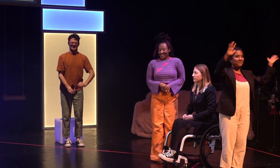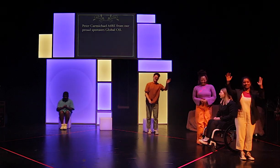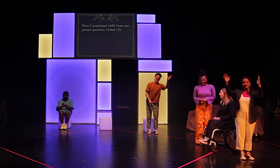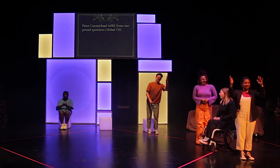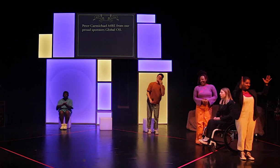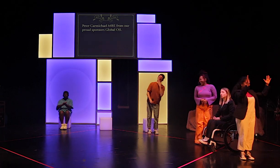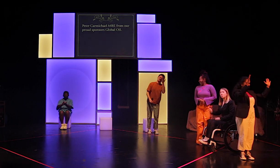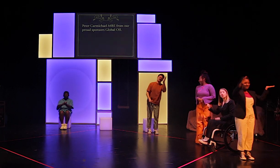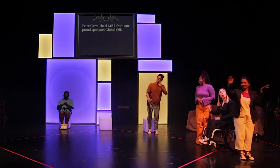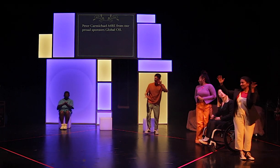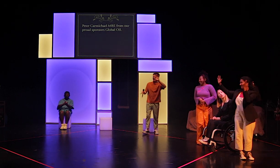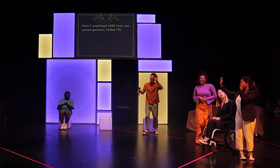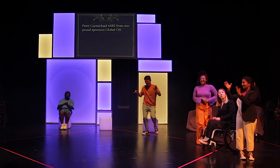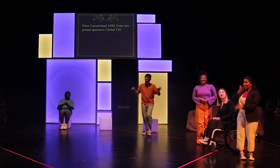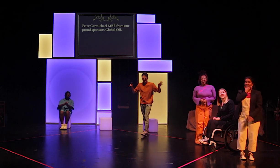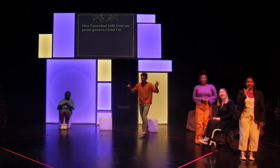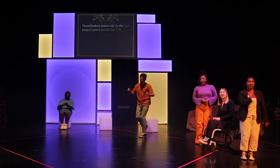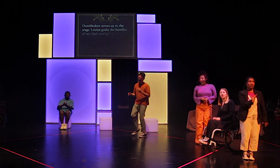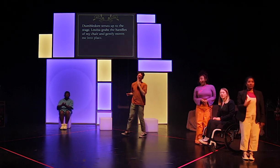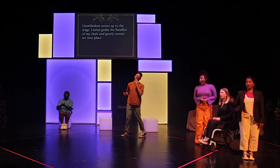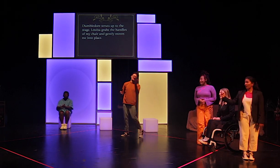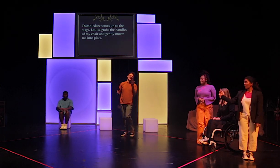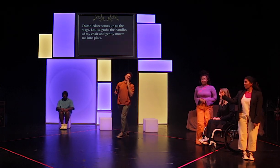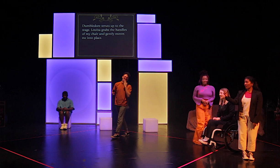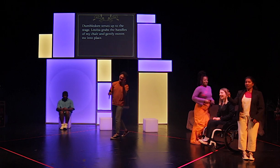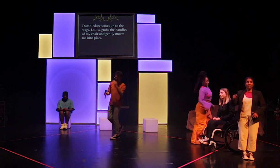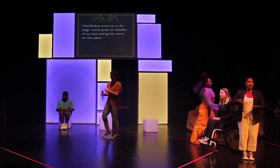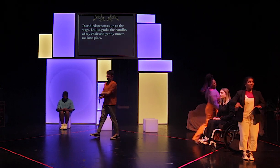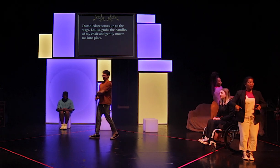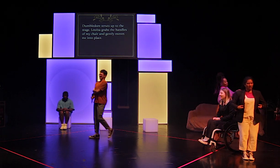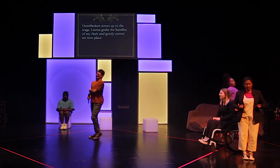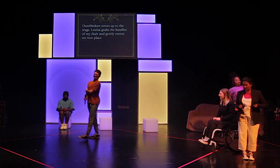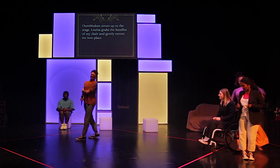Dumbledore struts up to the stage. Louisa grabs the handles of me chair and